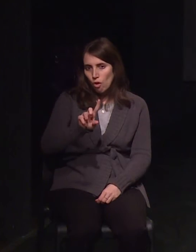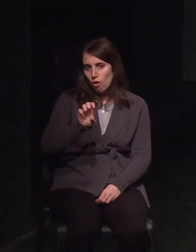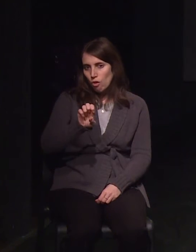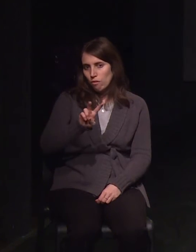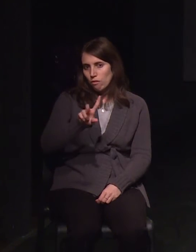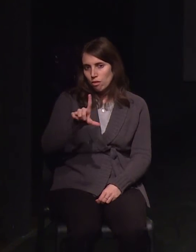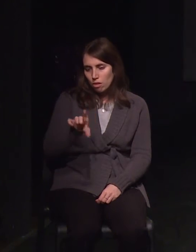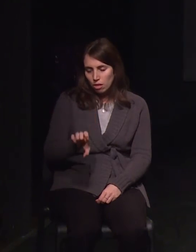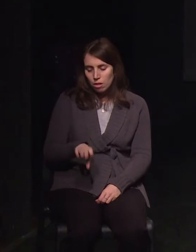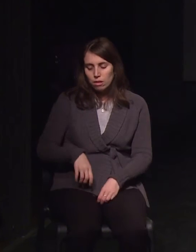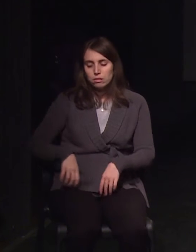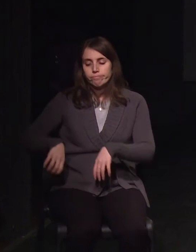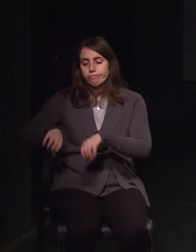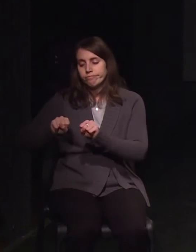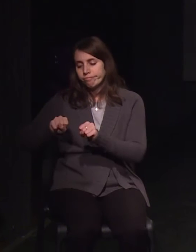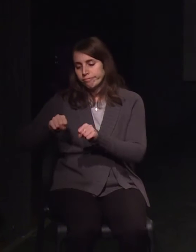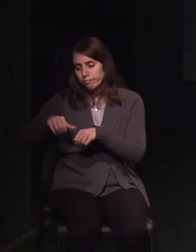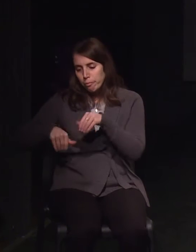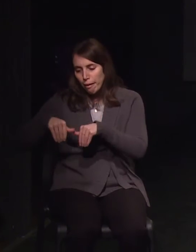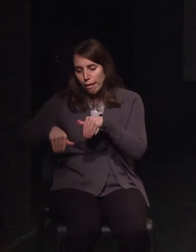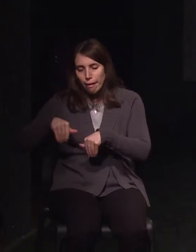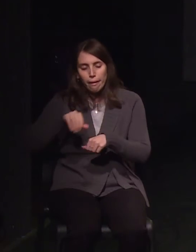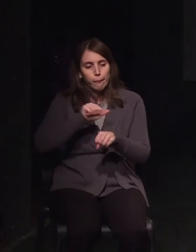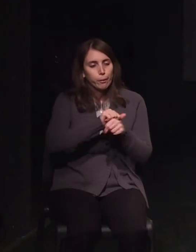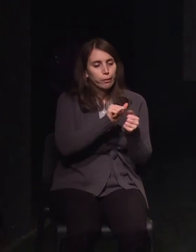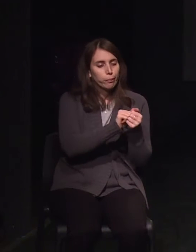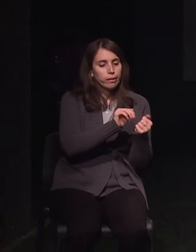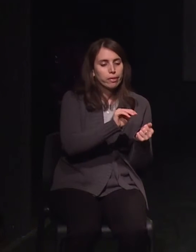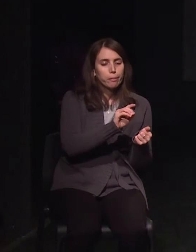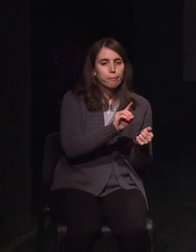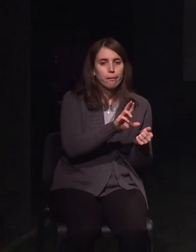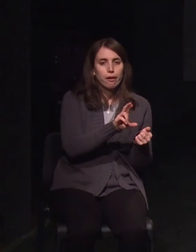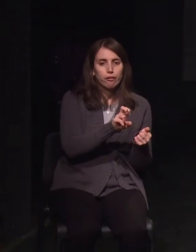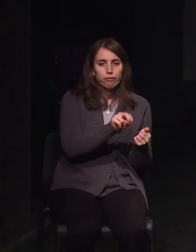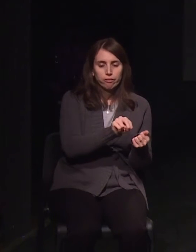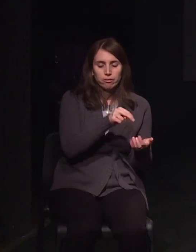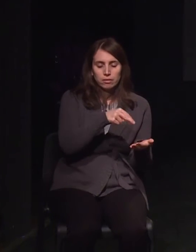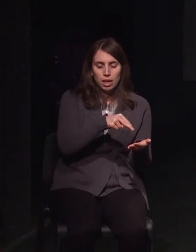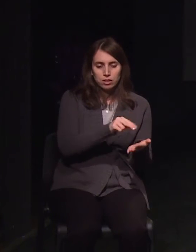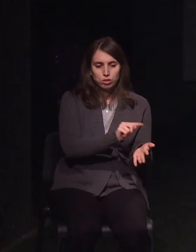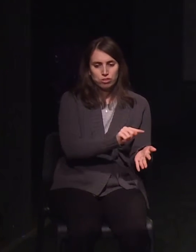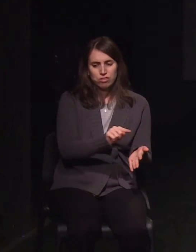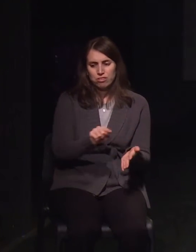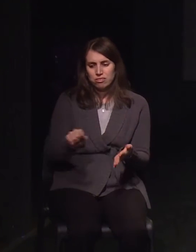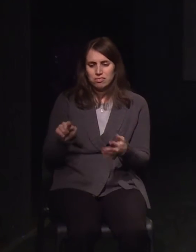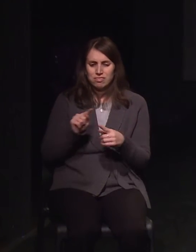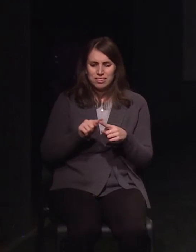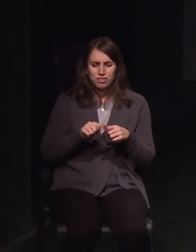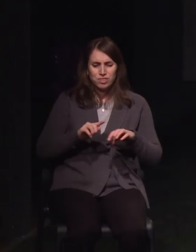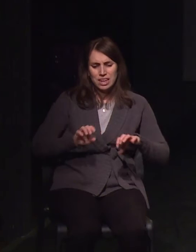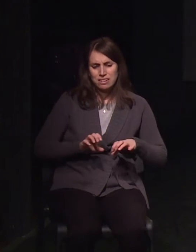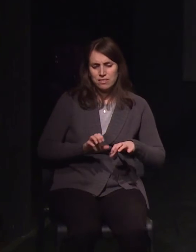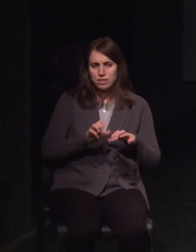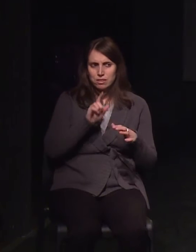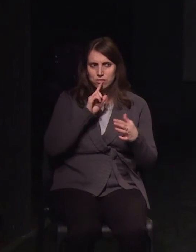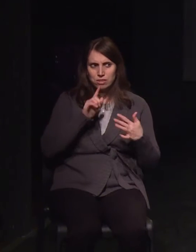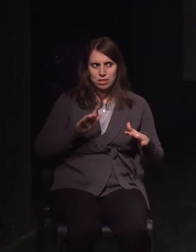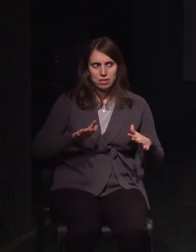musicians, and in the modern dance world the things that were going on were so incredibly vibrant and entrepreneurial.